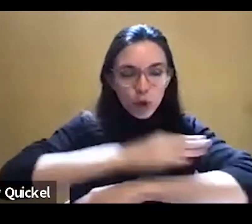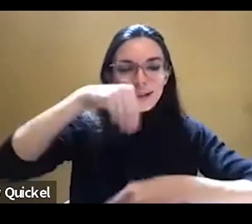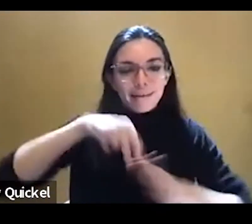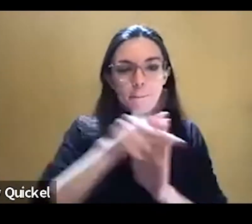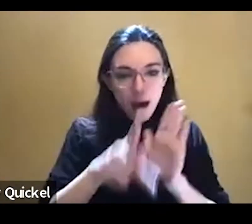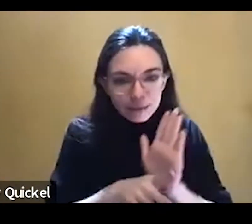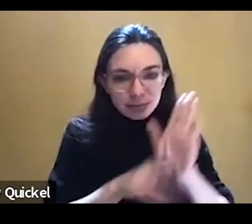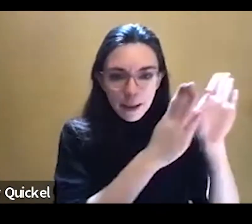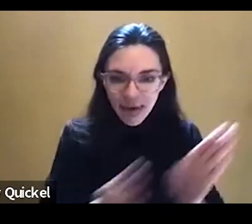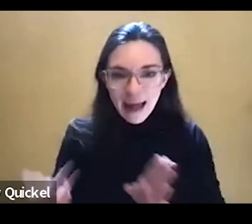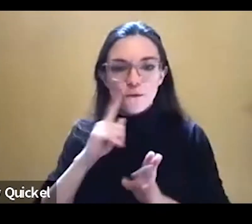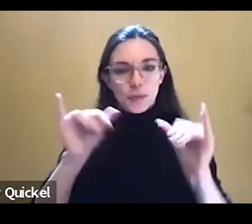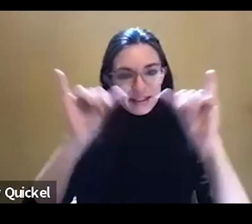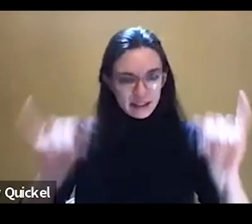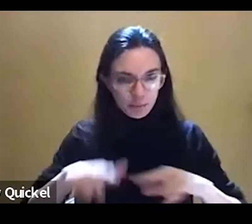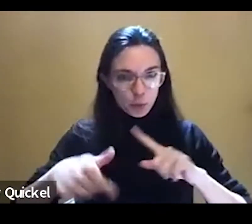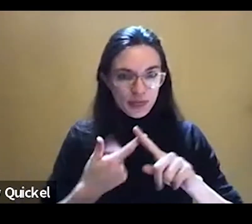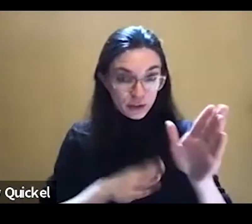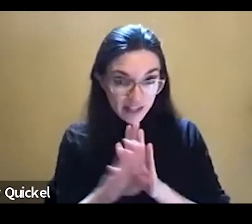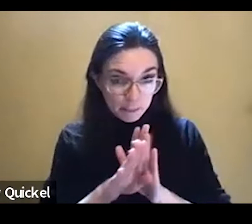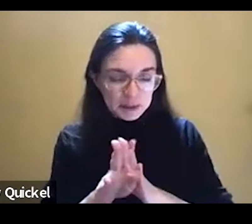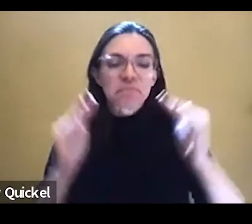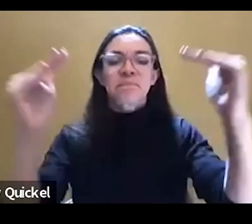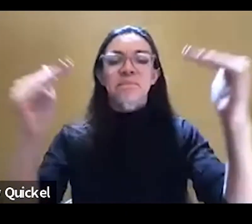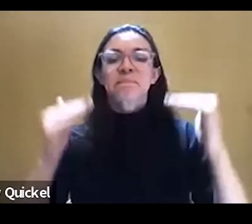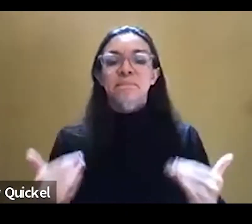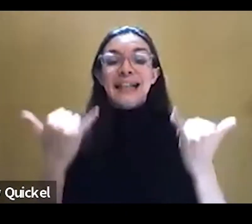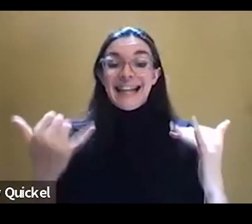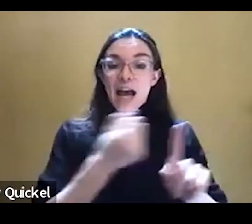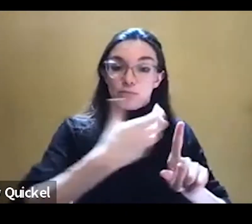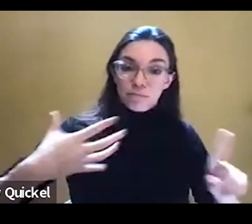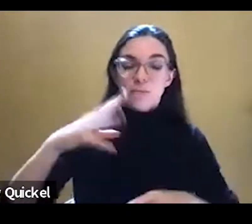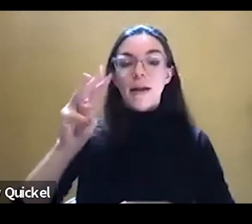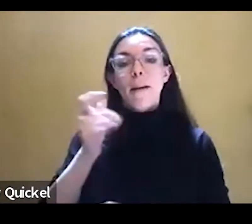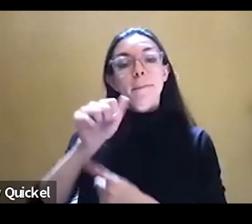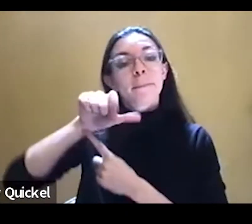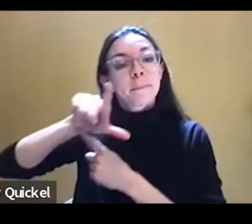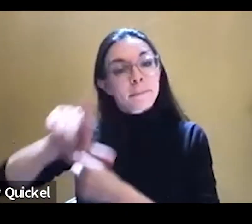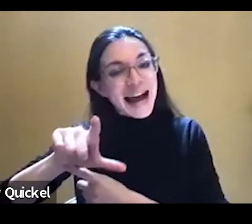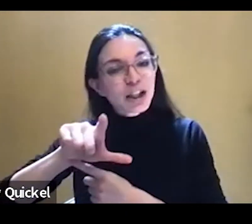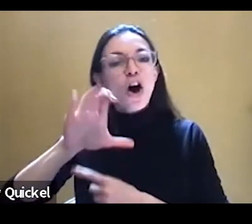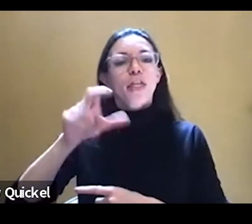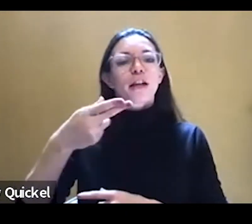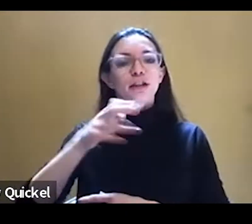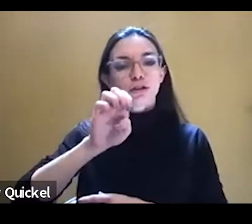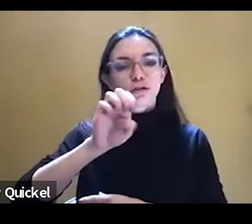the system was being developed. And now about our panelist. Michael Cheeseman is a spectacular young man who